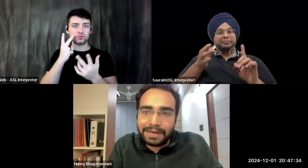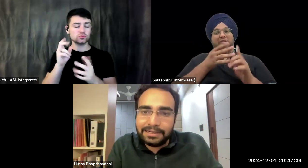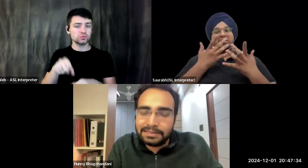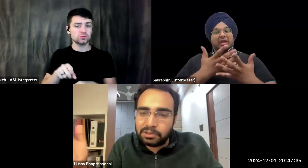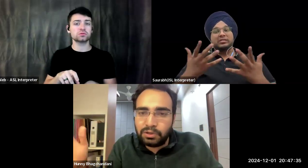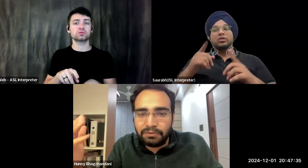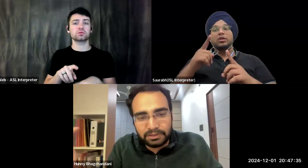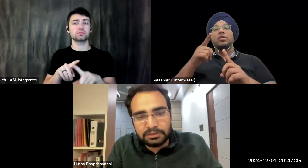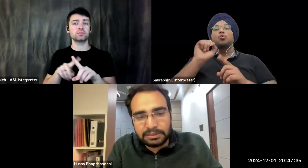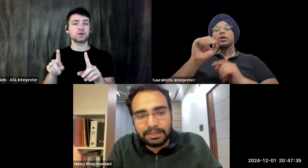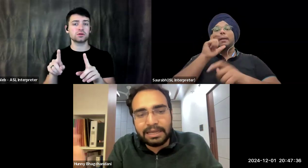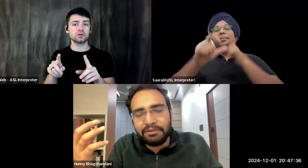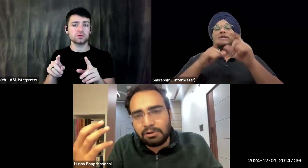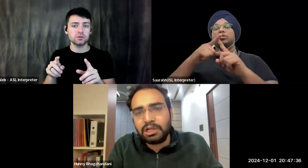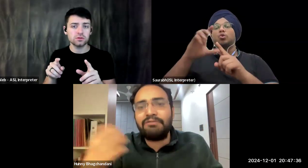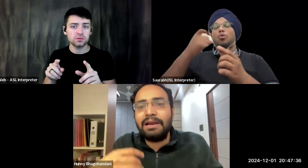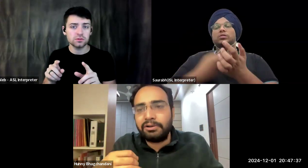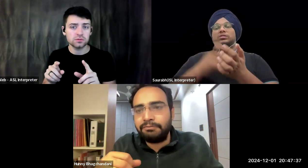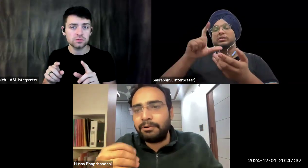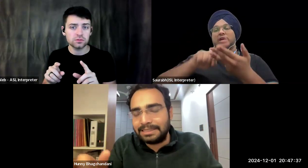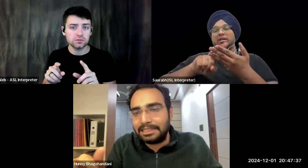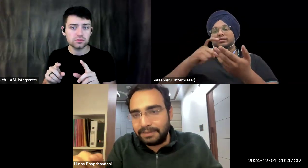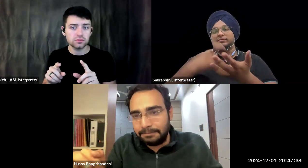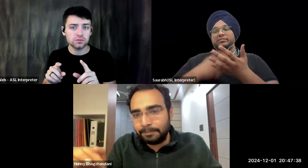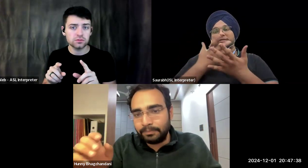through our interns, through our something and we also acquire a lot of products as well.